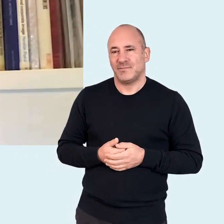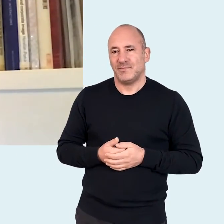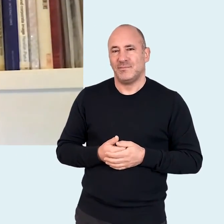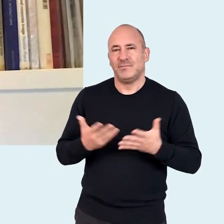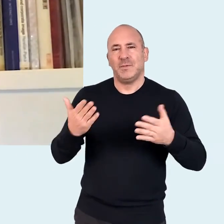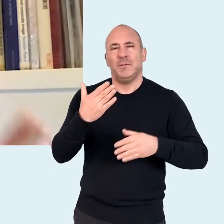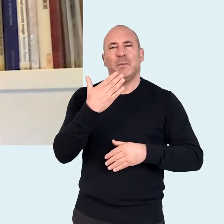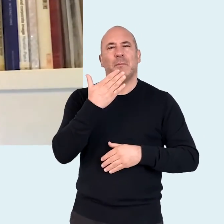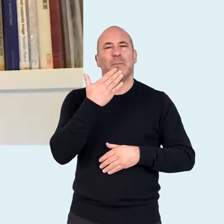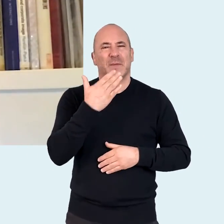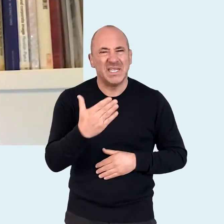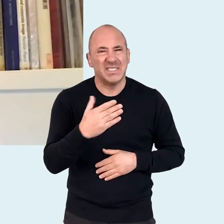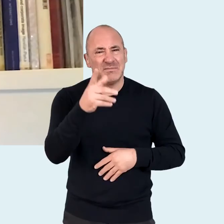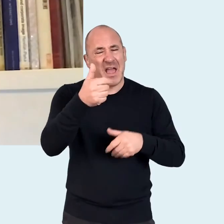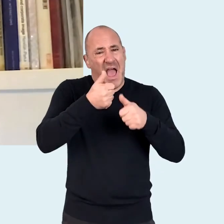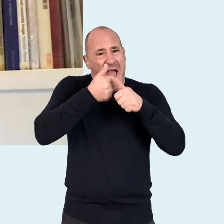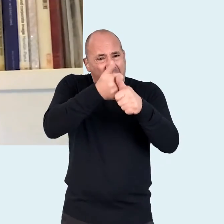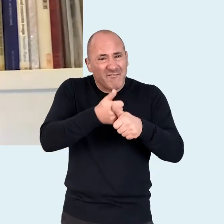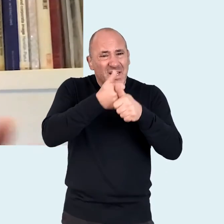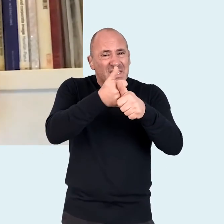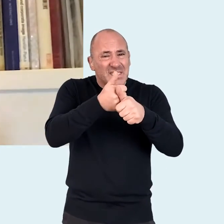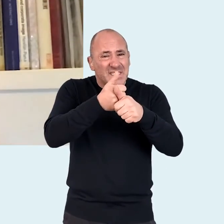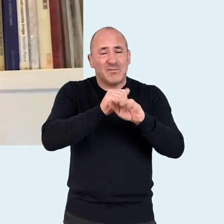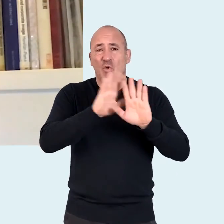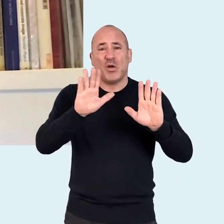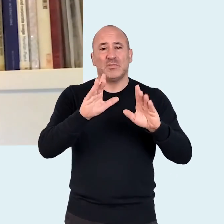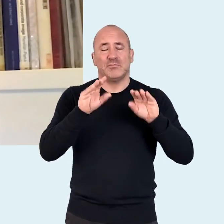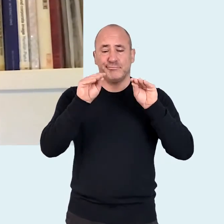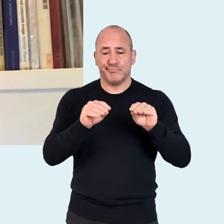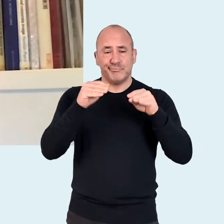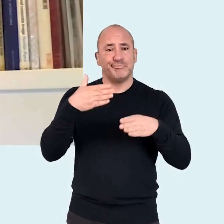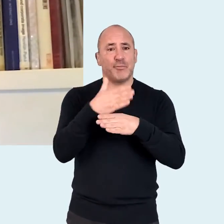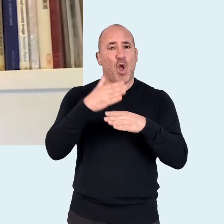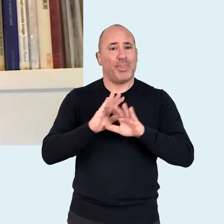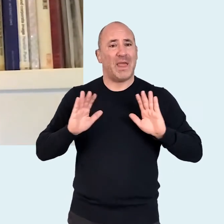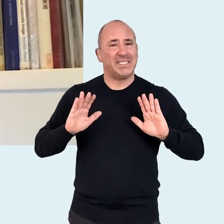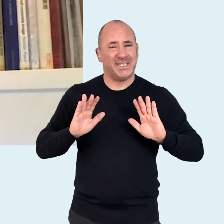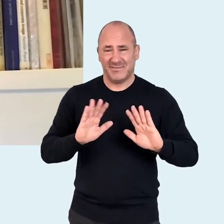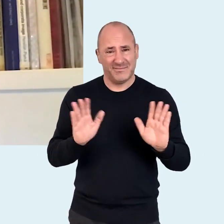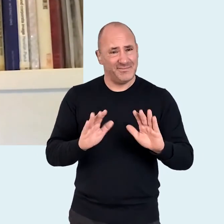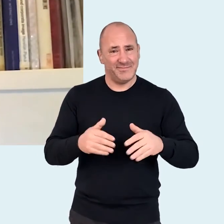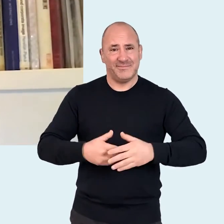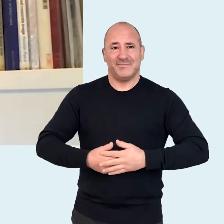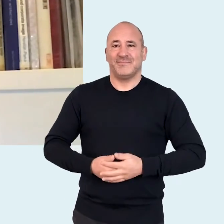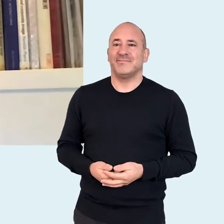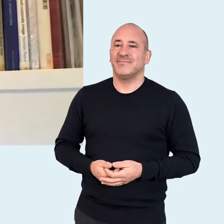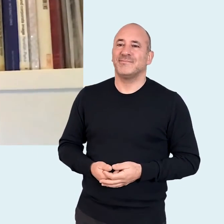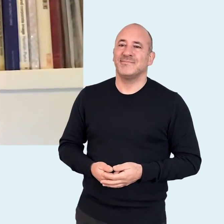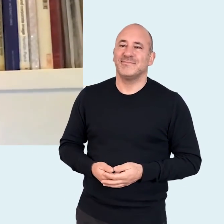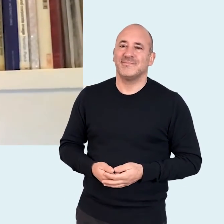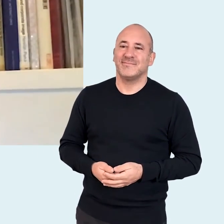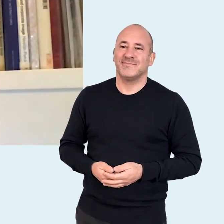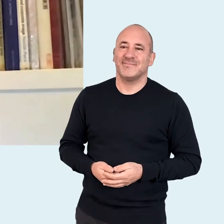and we just have dance, which involves and includes everybody. So please try to be an